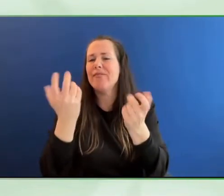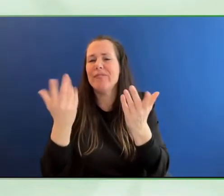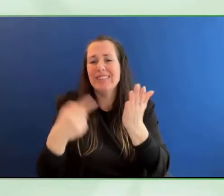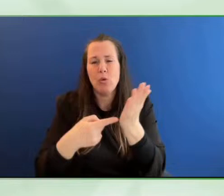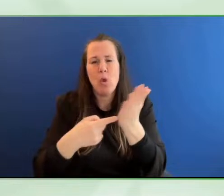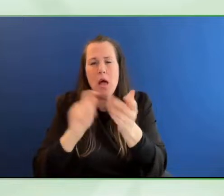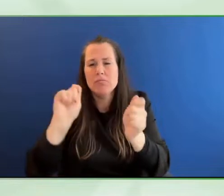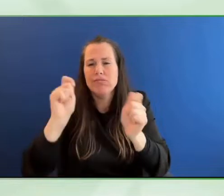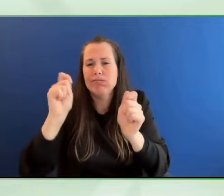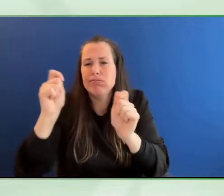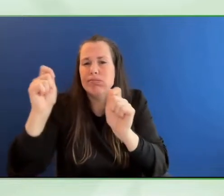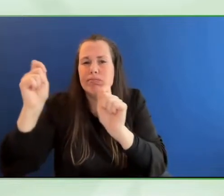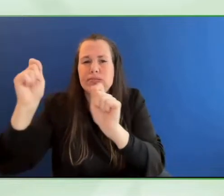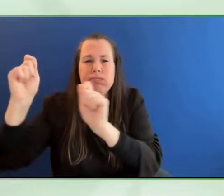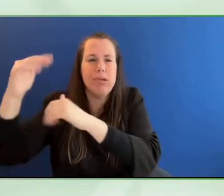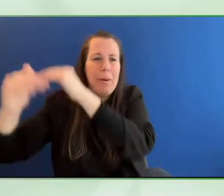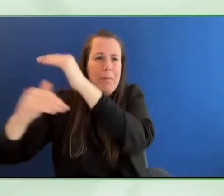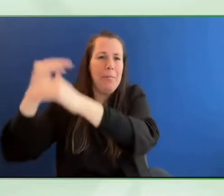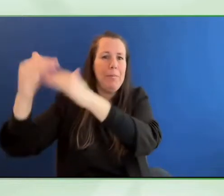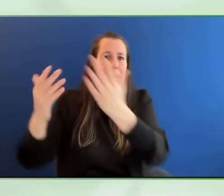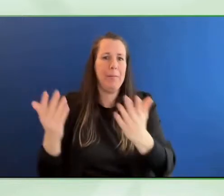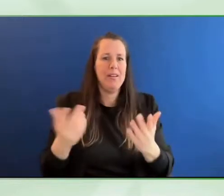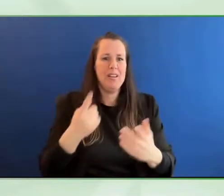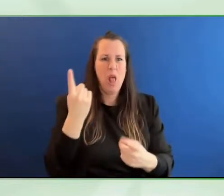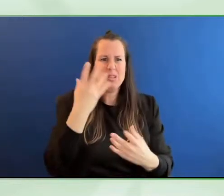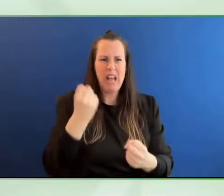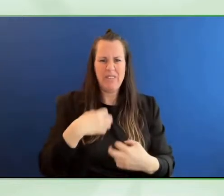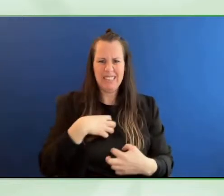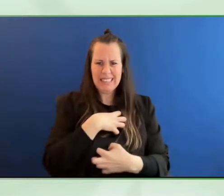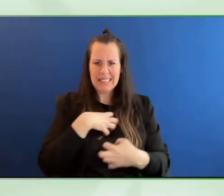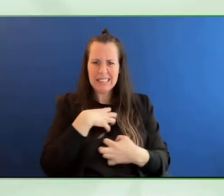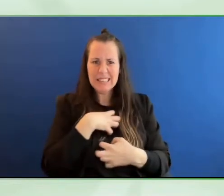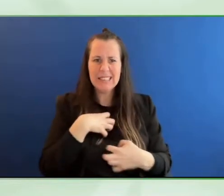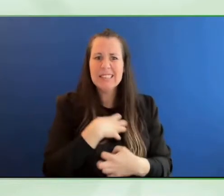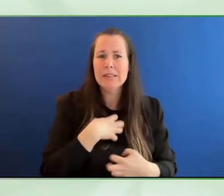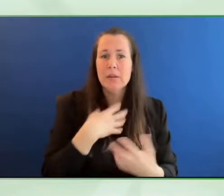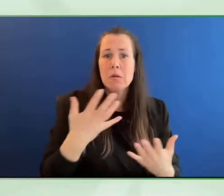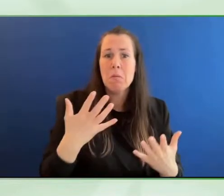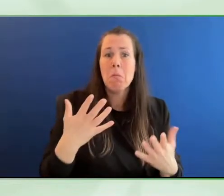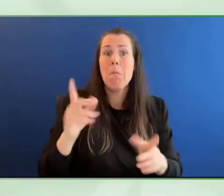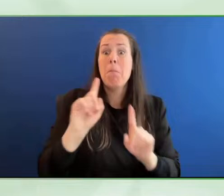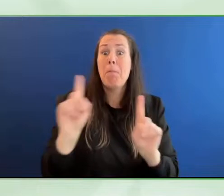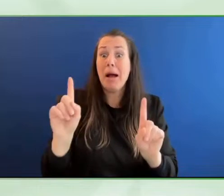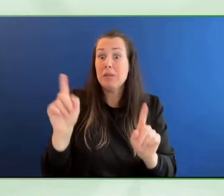The idea of being a creative accountant, it's not a nice phrase!